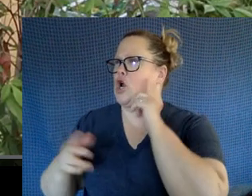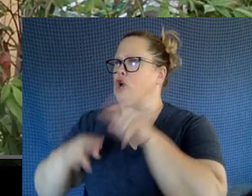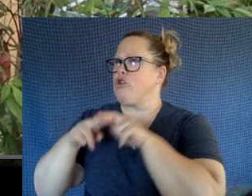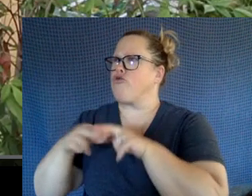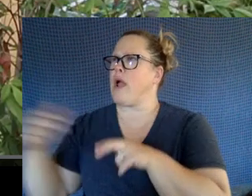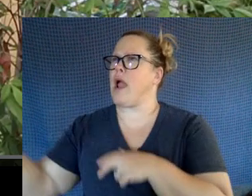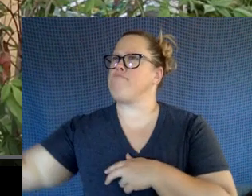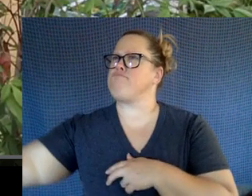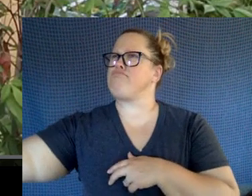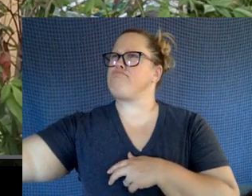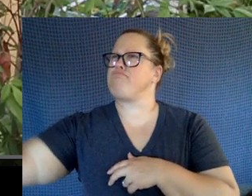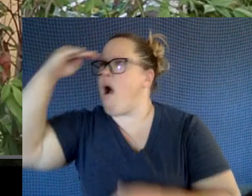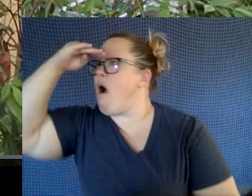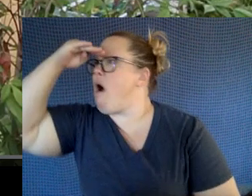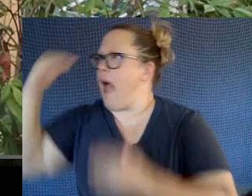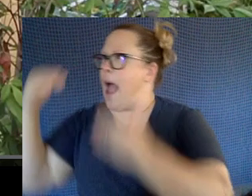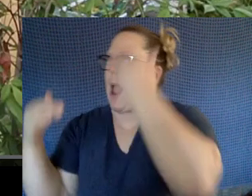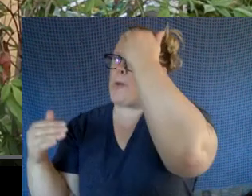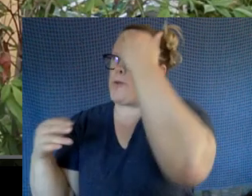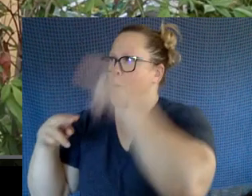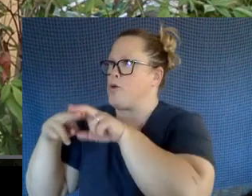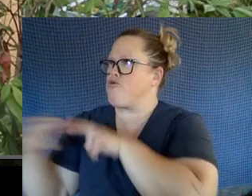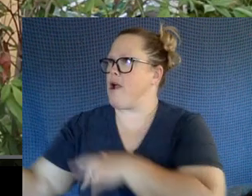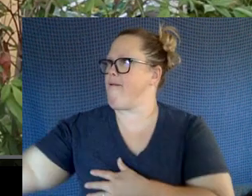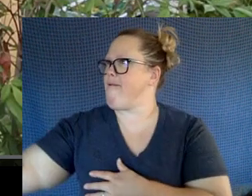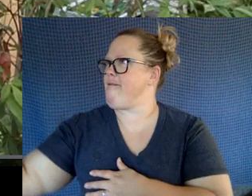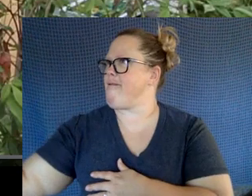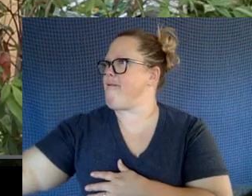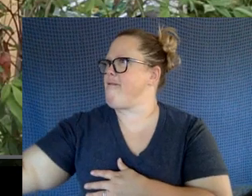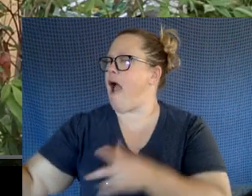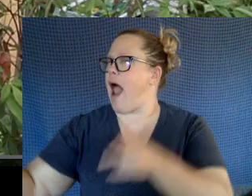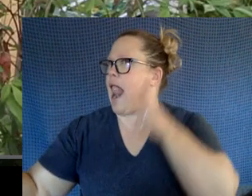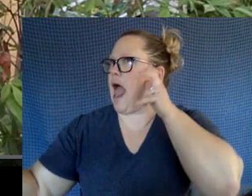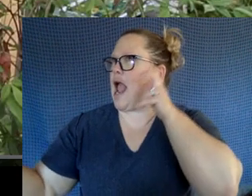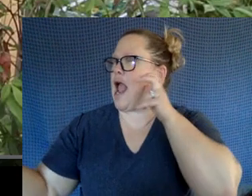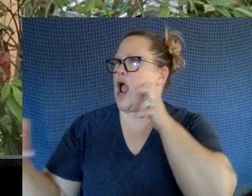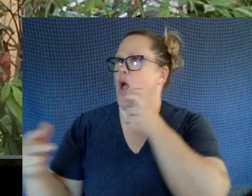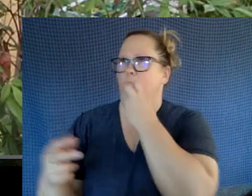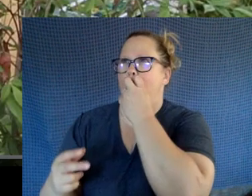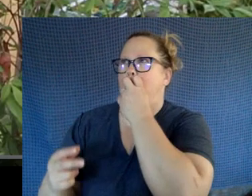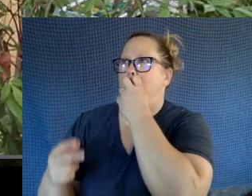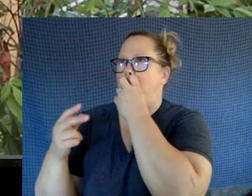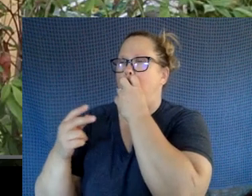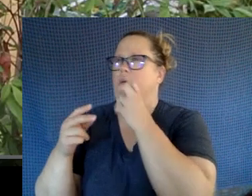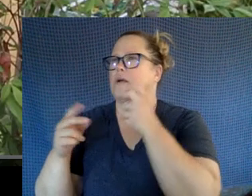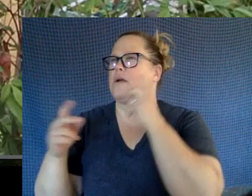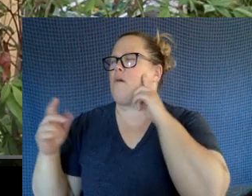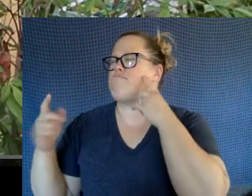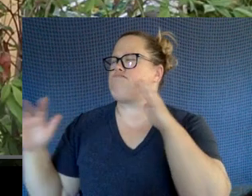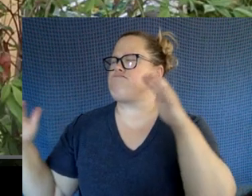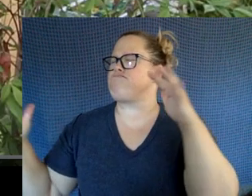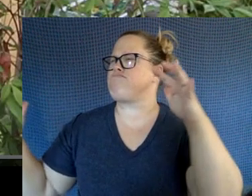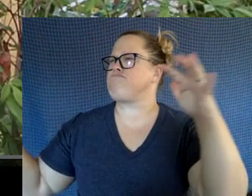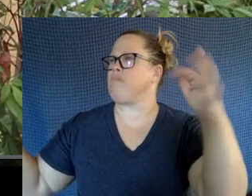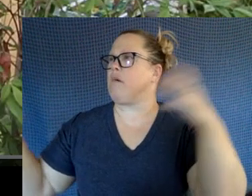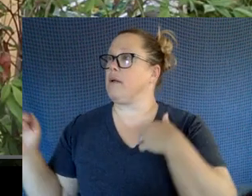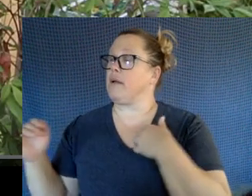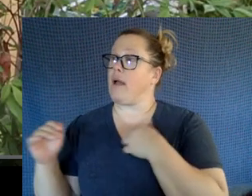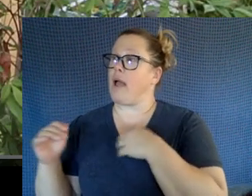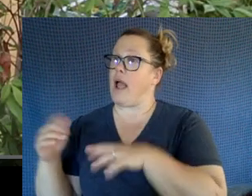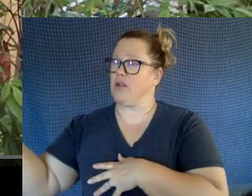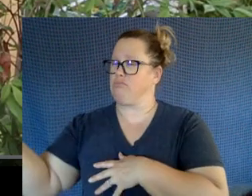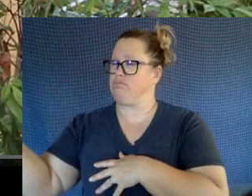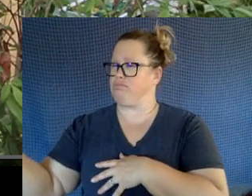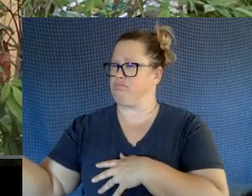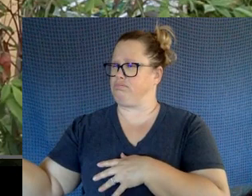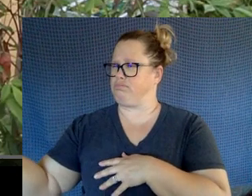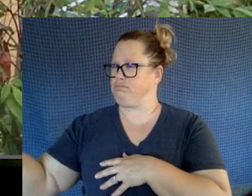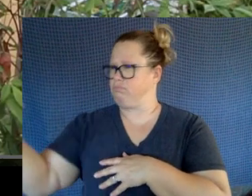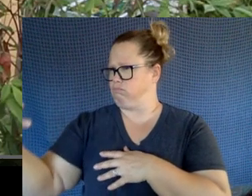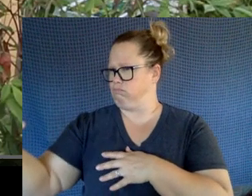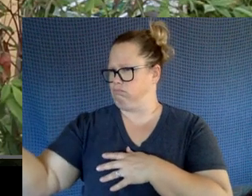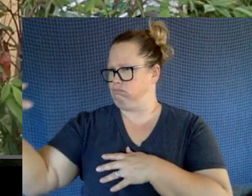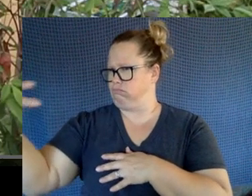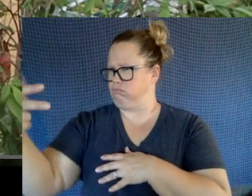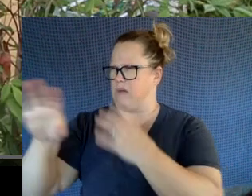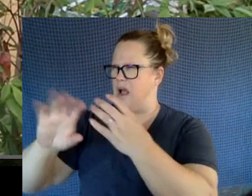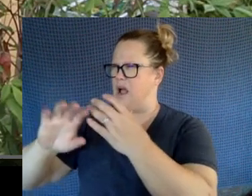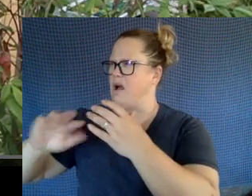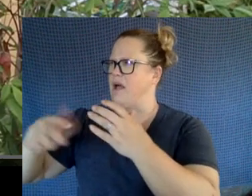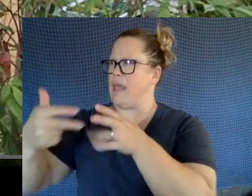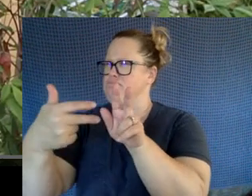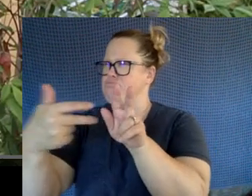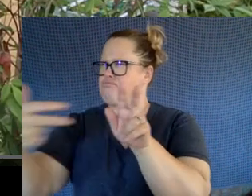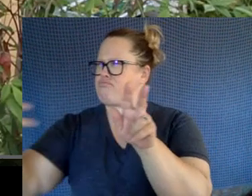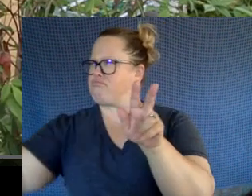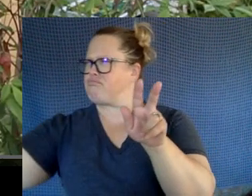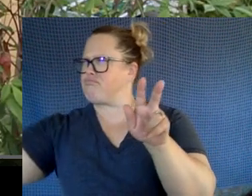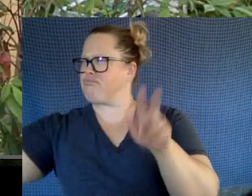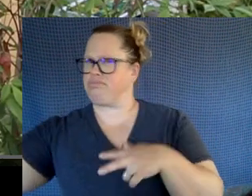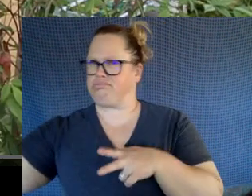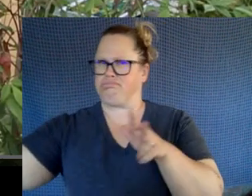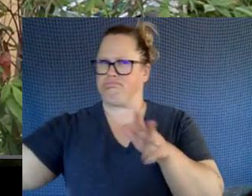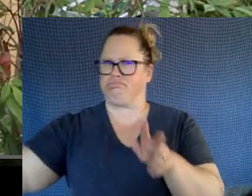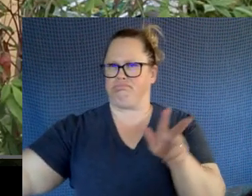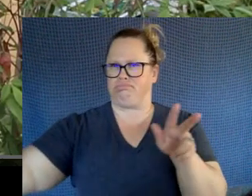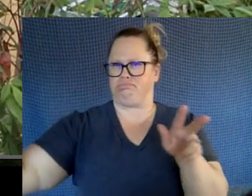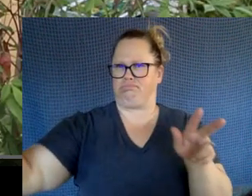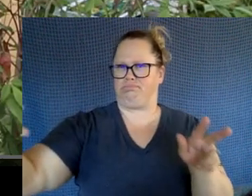and hear that whistle blow. Whoa do ho. The locomotive slides in slow.